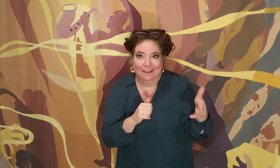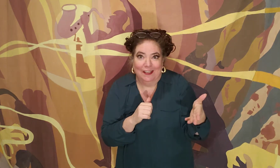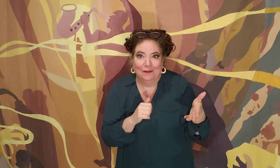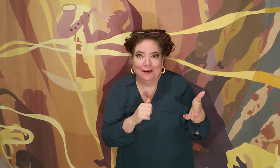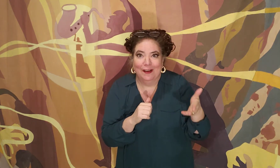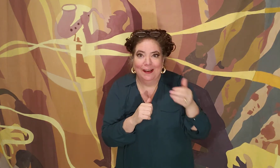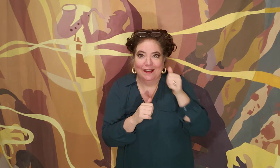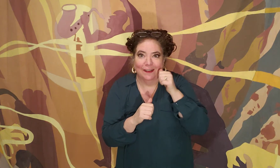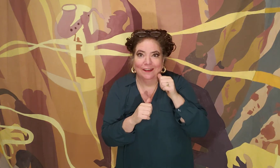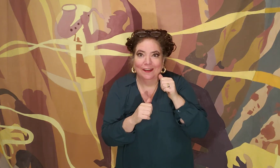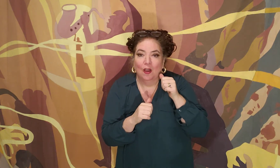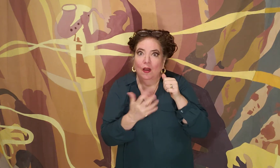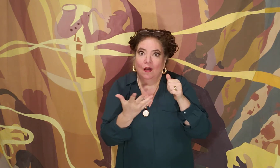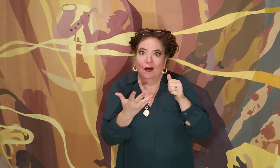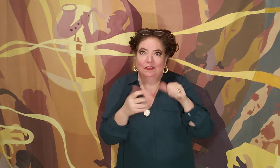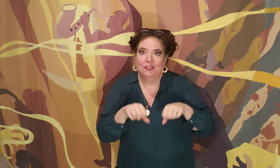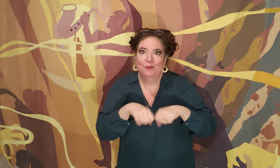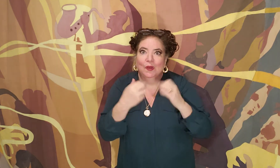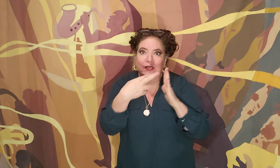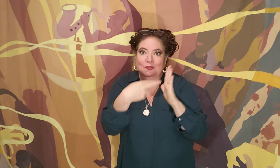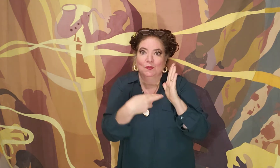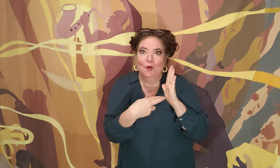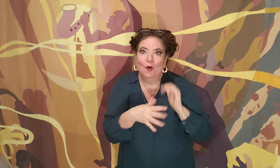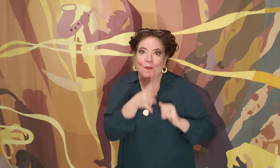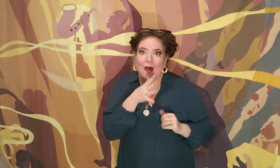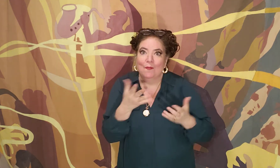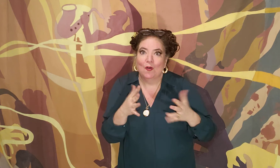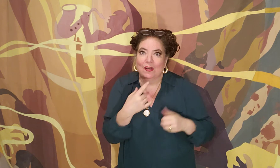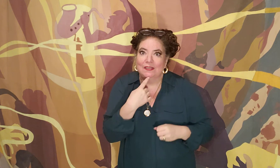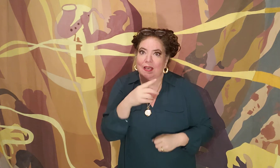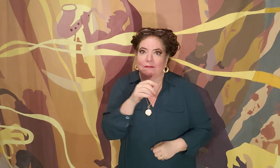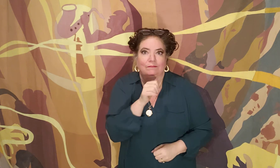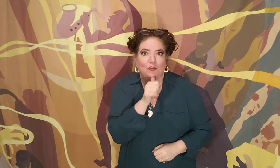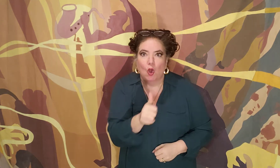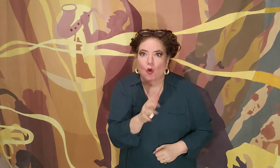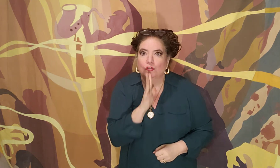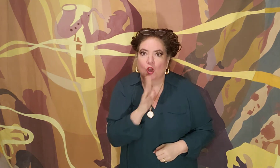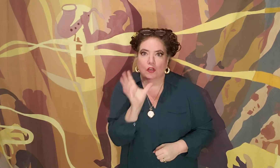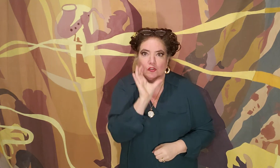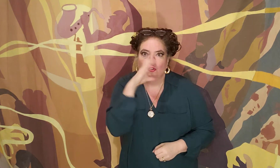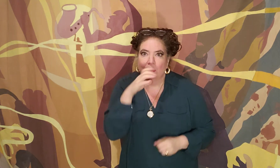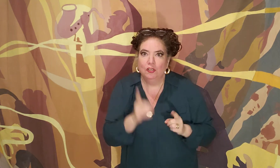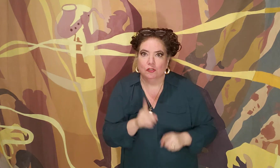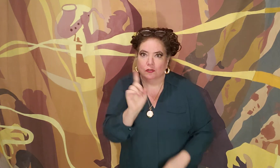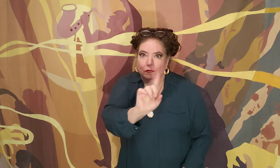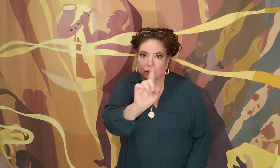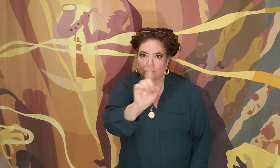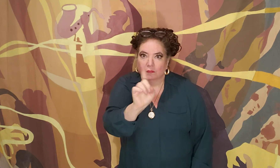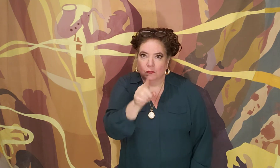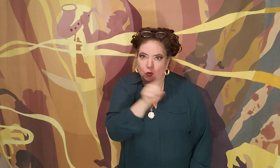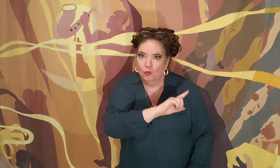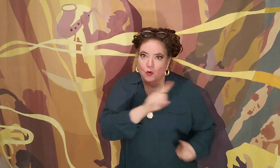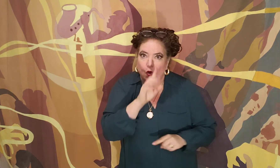Little Red Riding Hood. Well she breaks the rule. Mom already said, "don't talk to strangers, you go